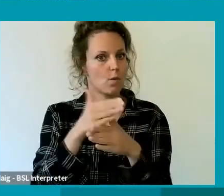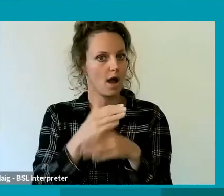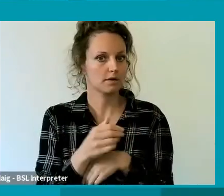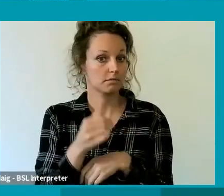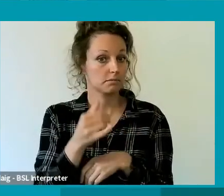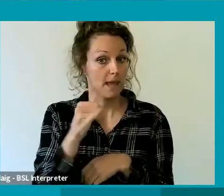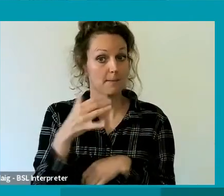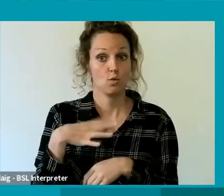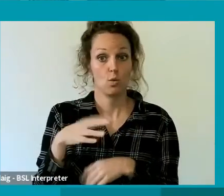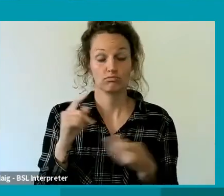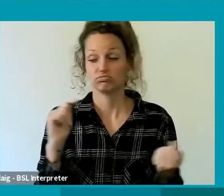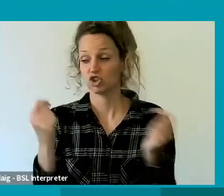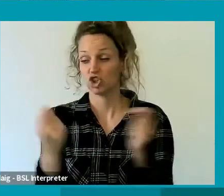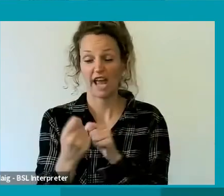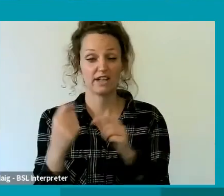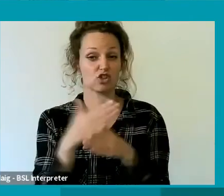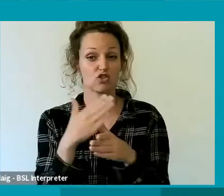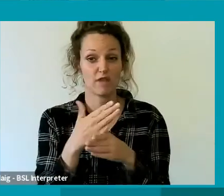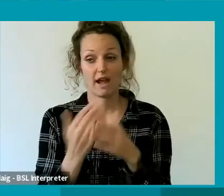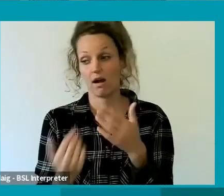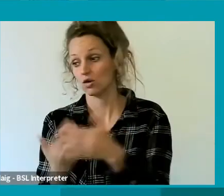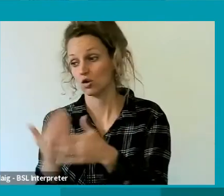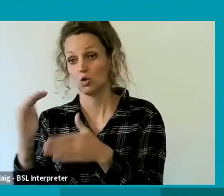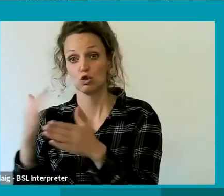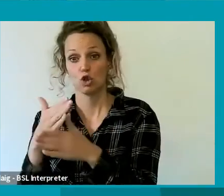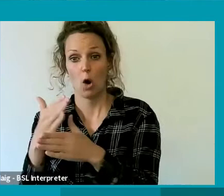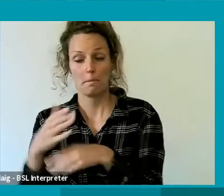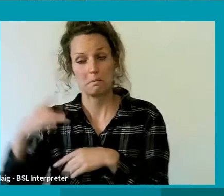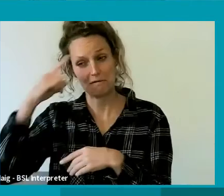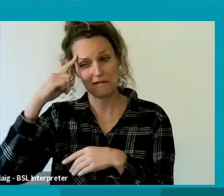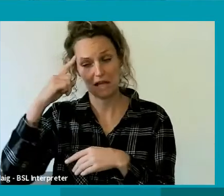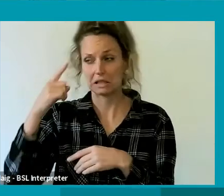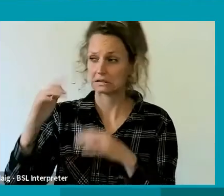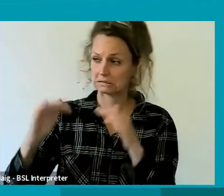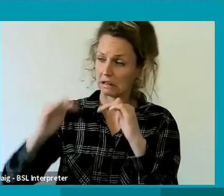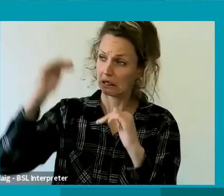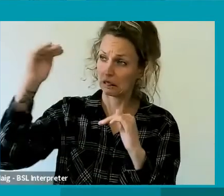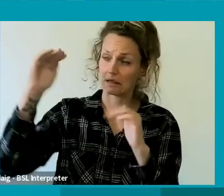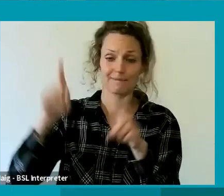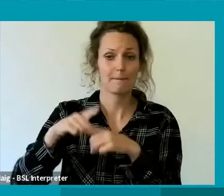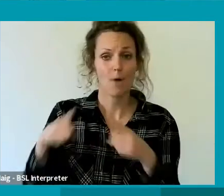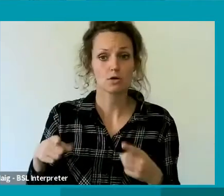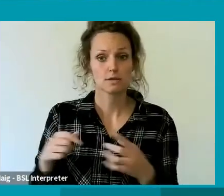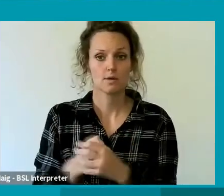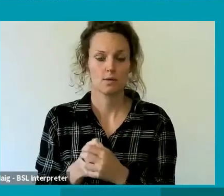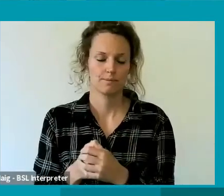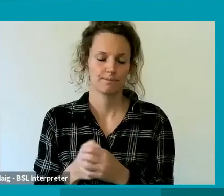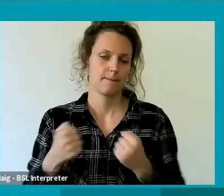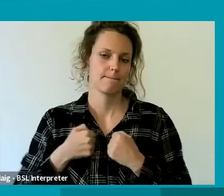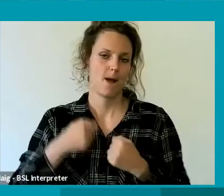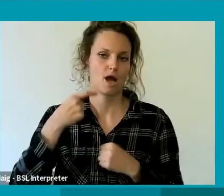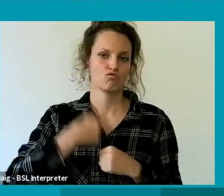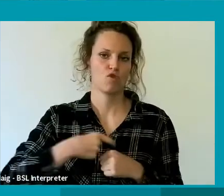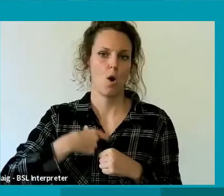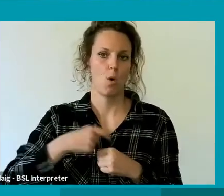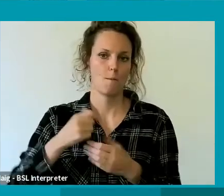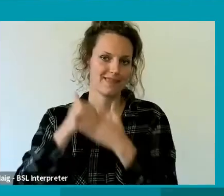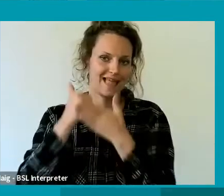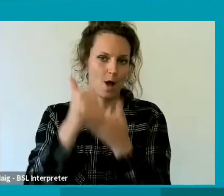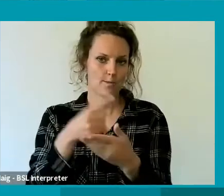to find or get that job. Well, it's my job to help you move that. From your imagination and